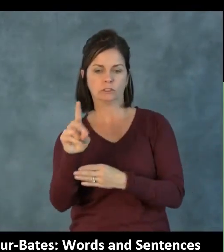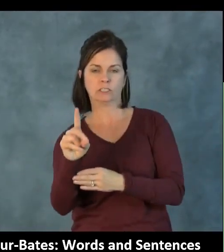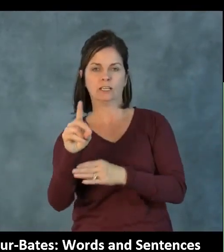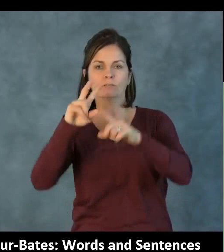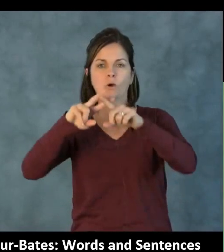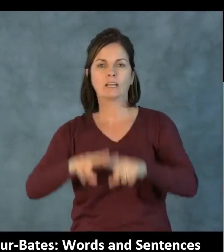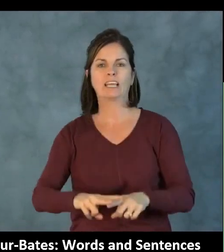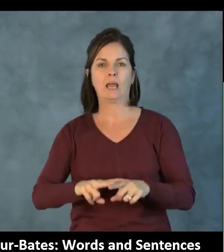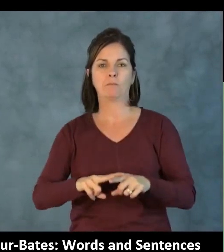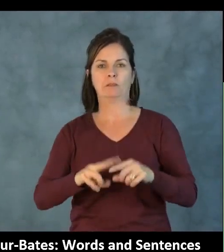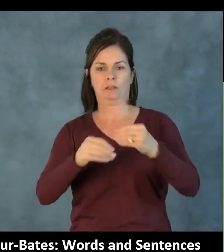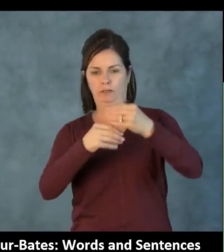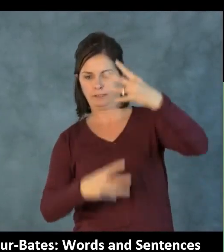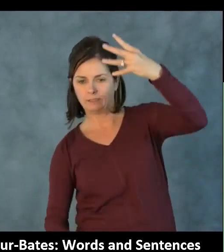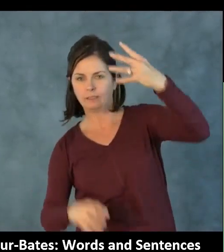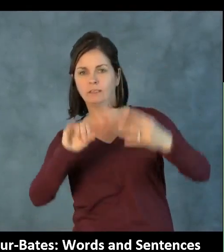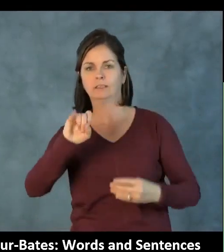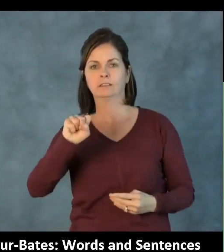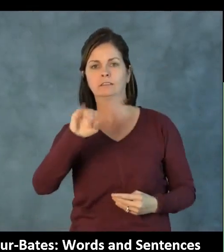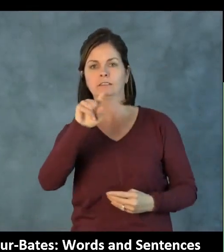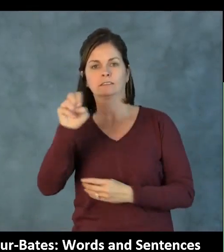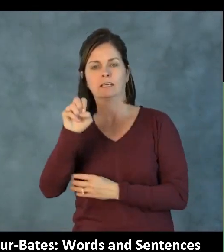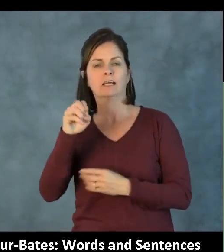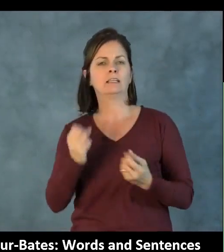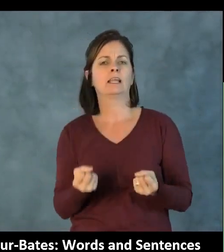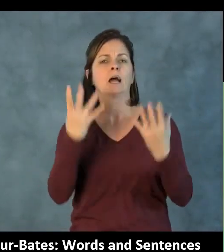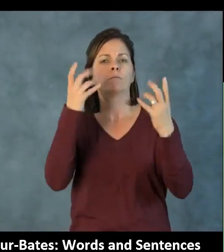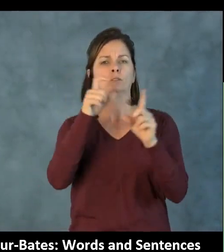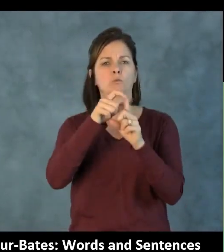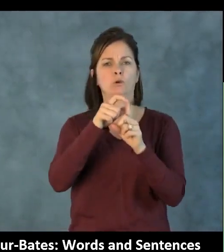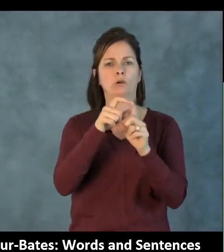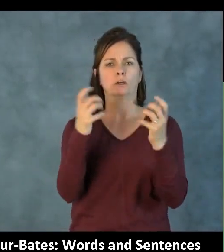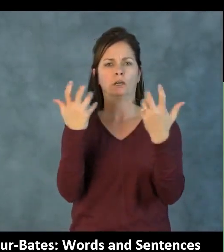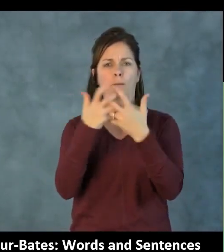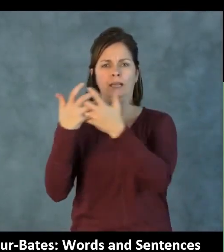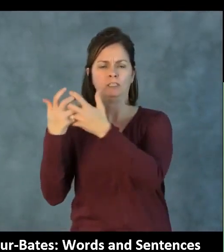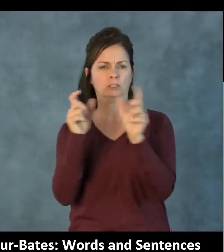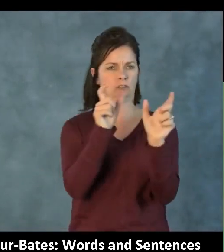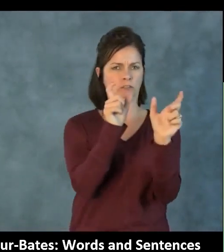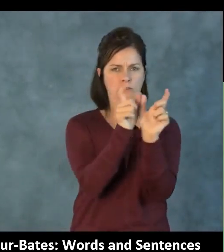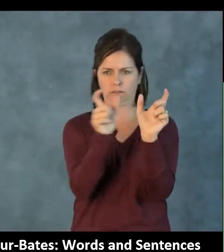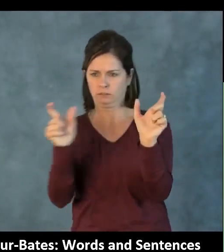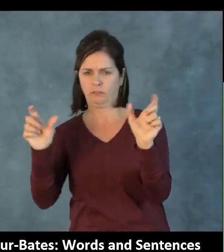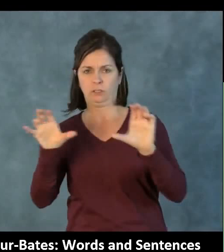and how much word combination they're doing. Another thing that you can look at,